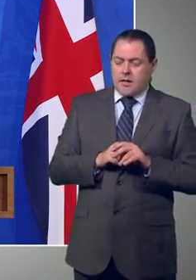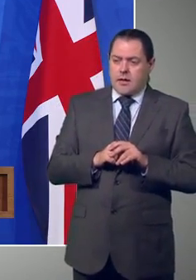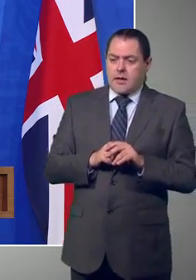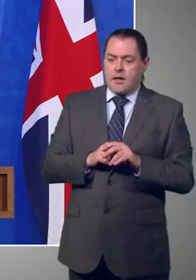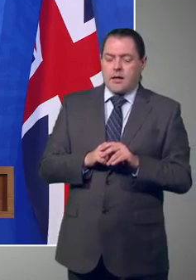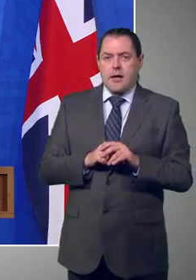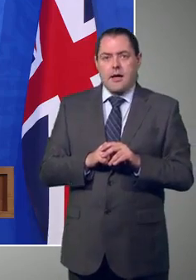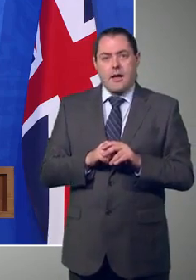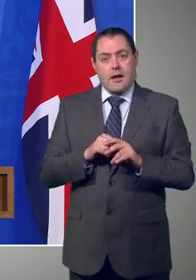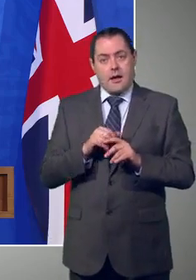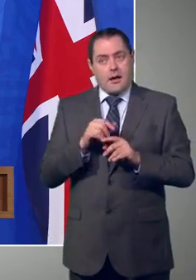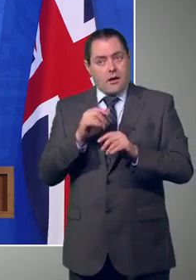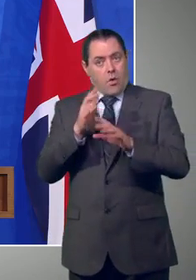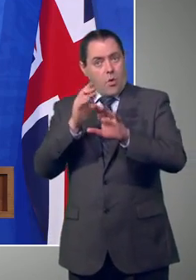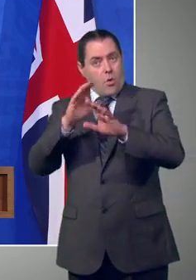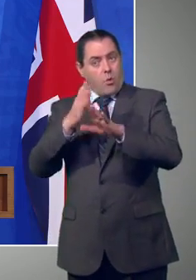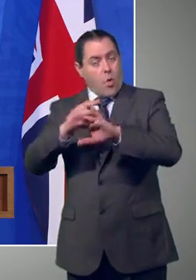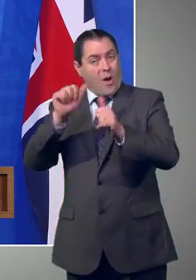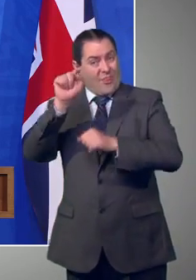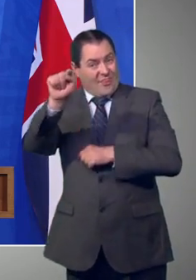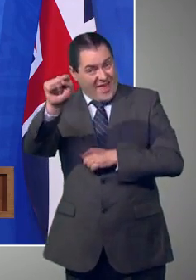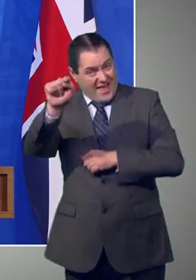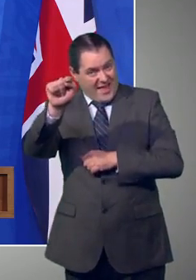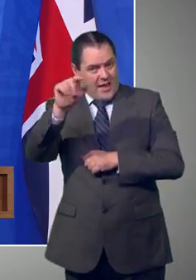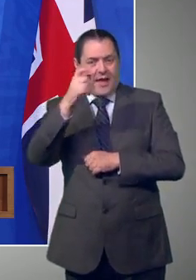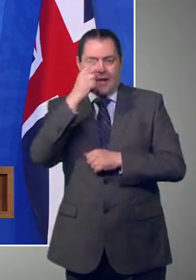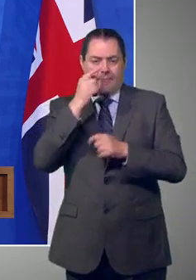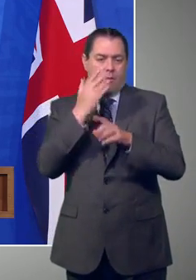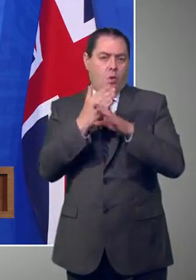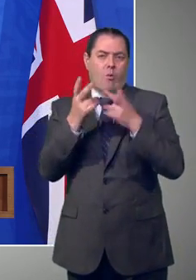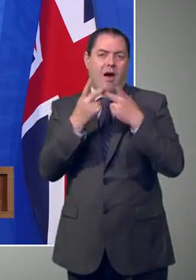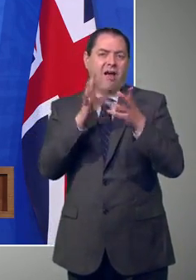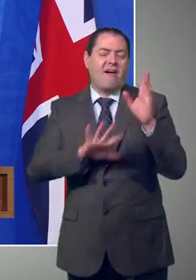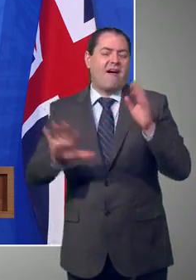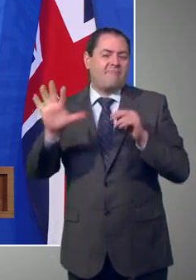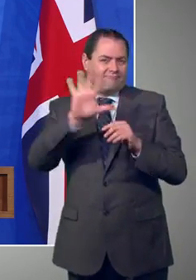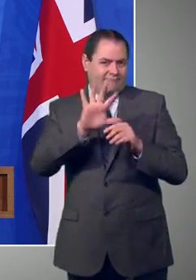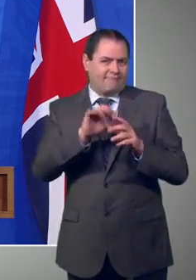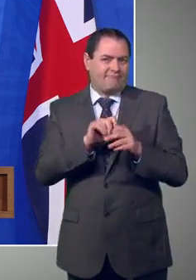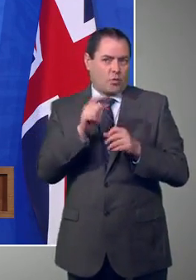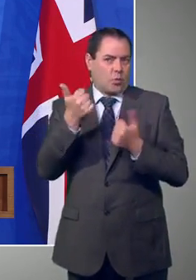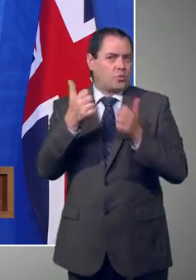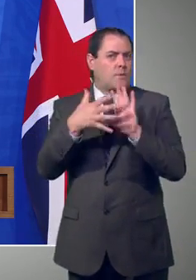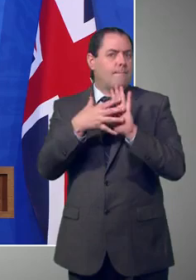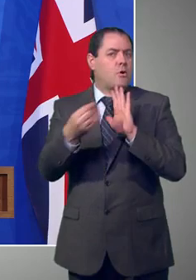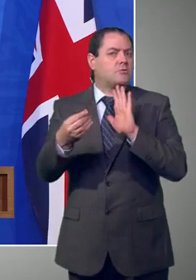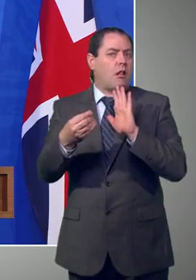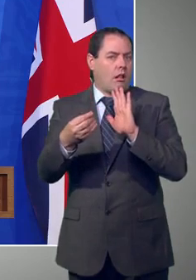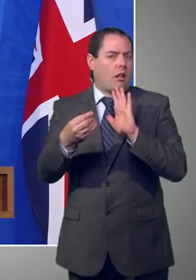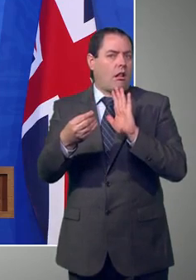works effectively against this variant in Bolton, then it's a model for how we can tackle it